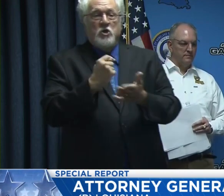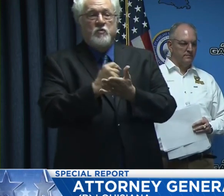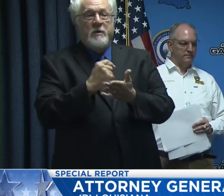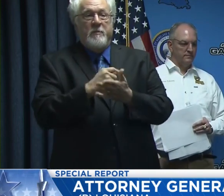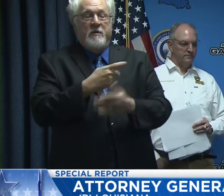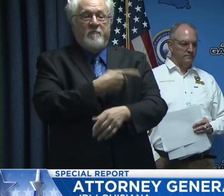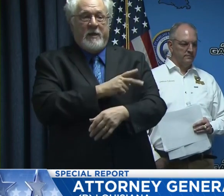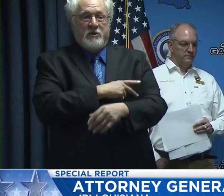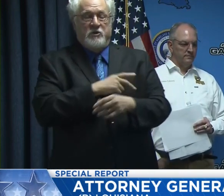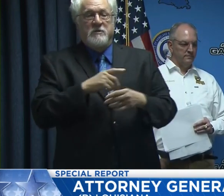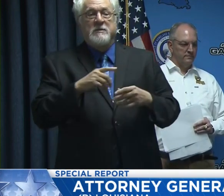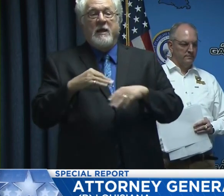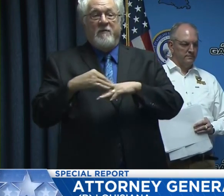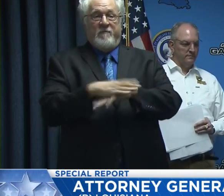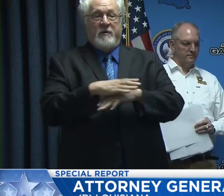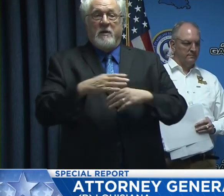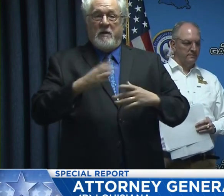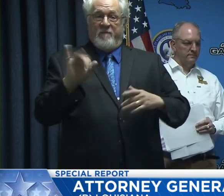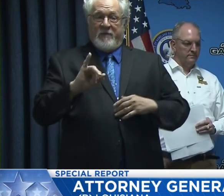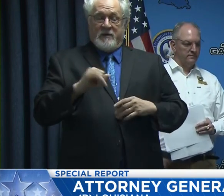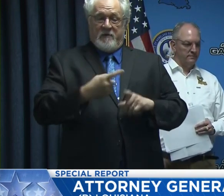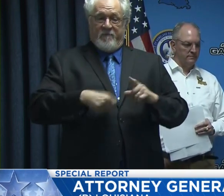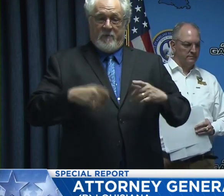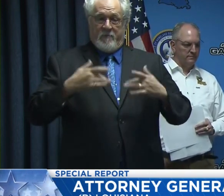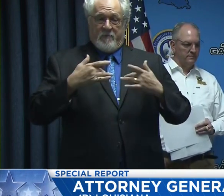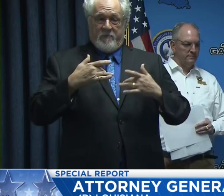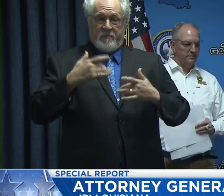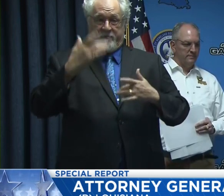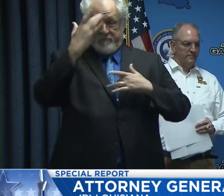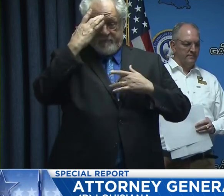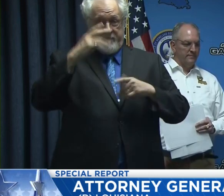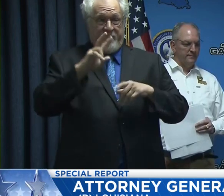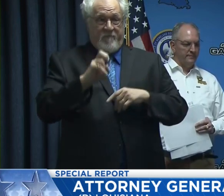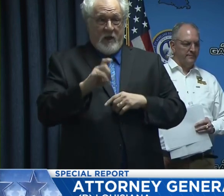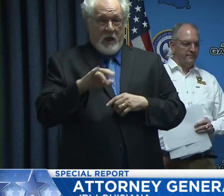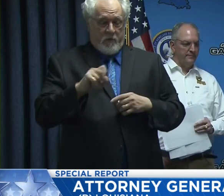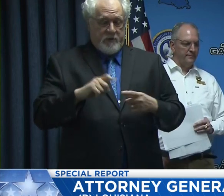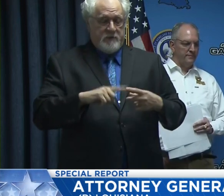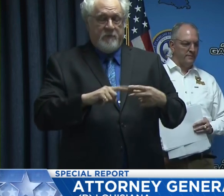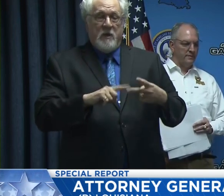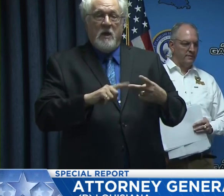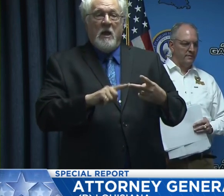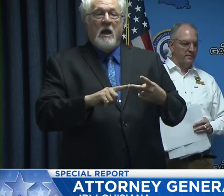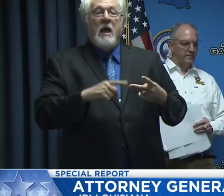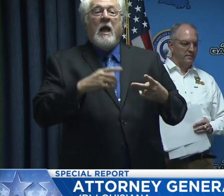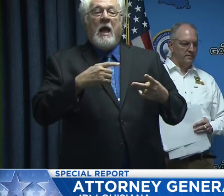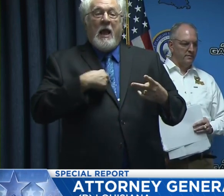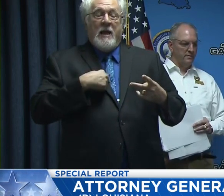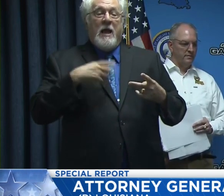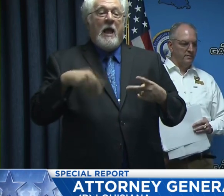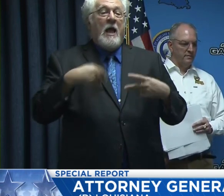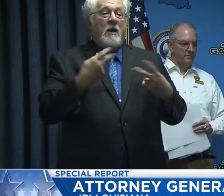EFFECTIVE TREATMENT AGAINST COVID-19.